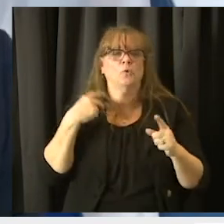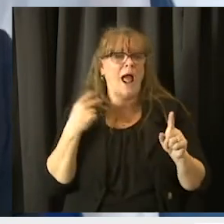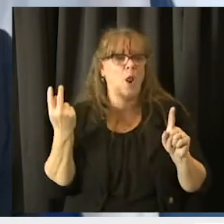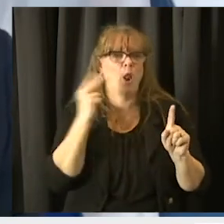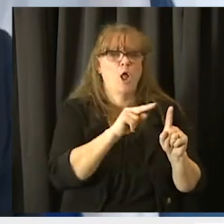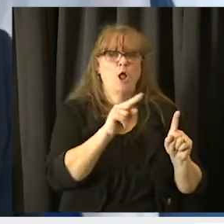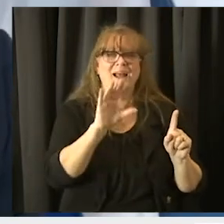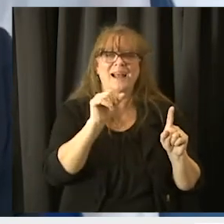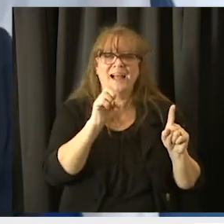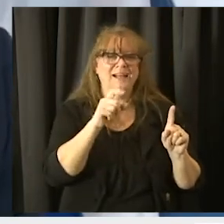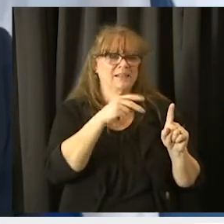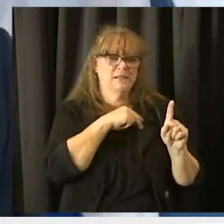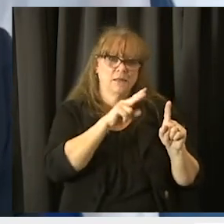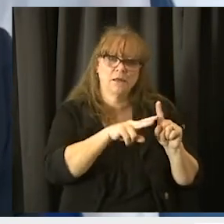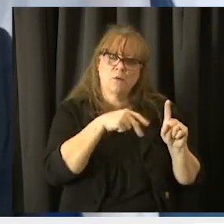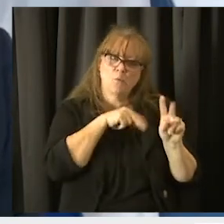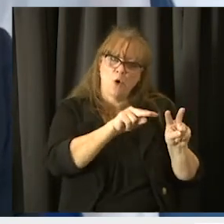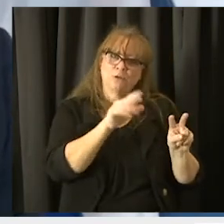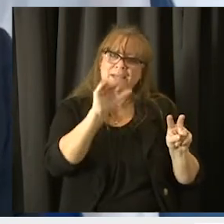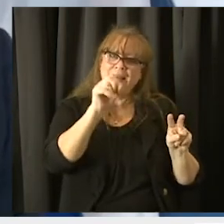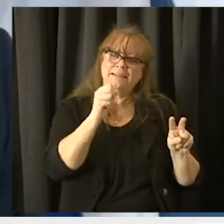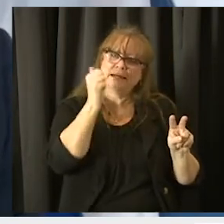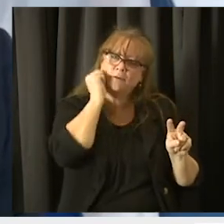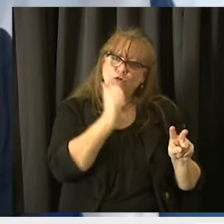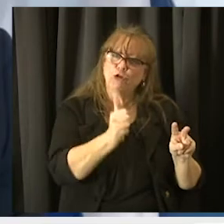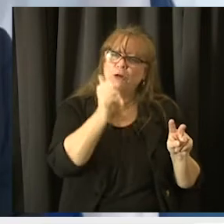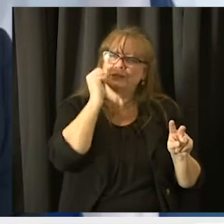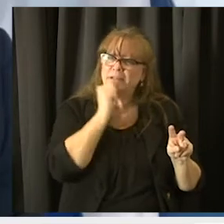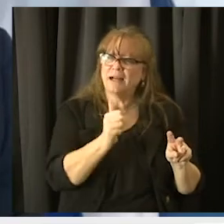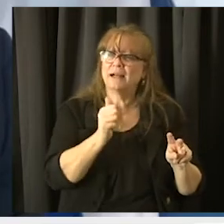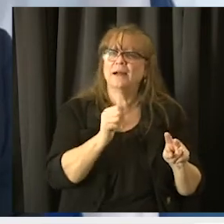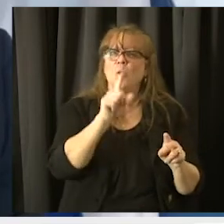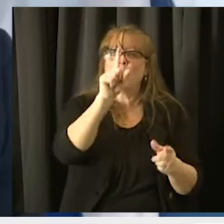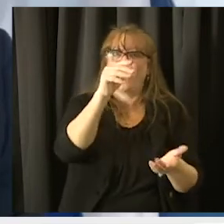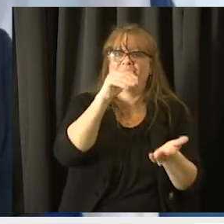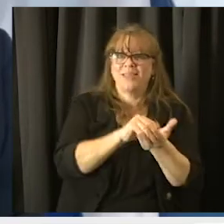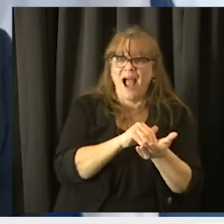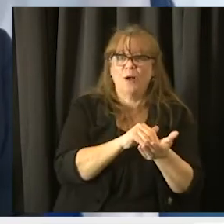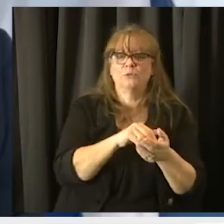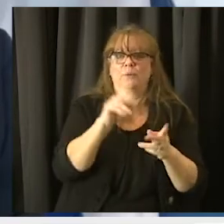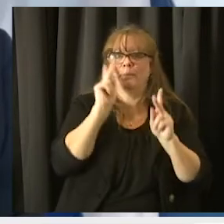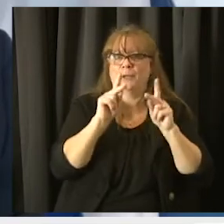from covid uh our our north star is not uh exceeding our hospital capacity in our state